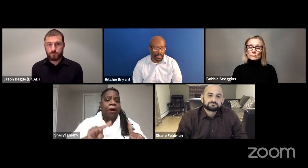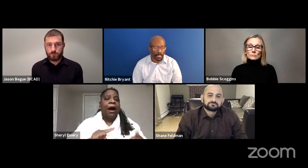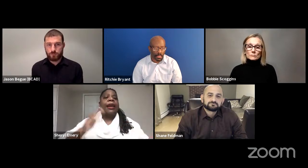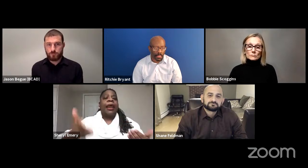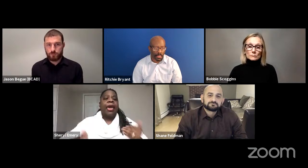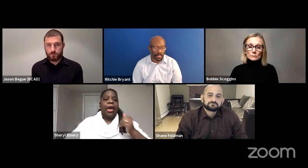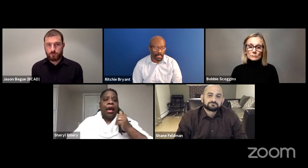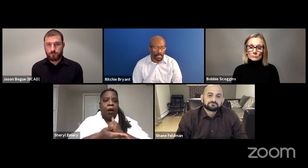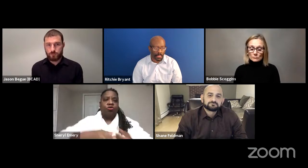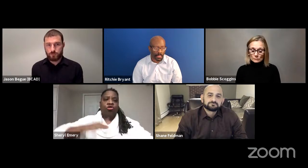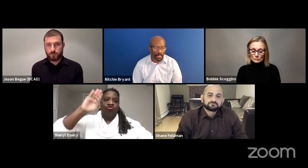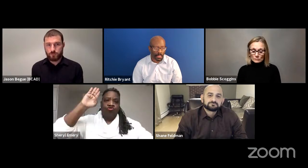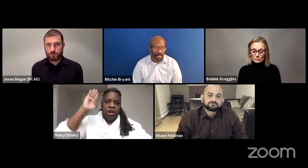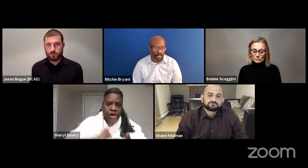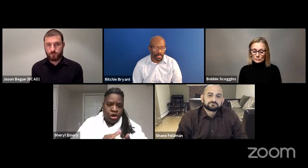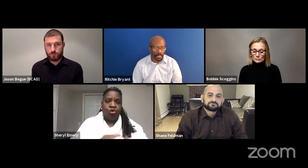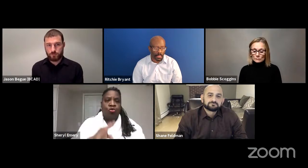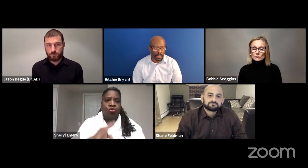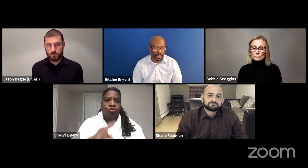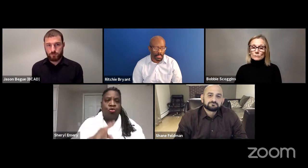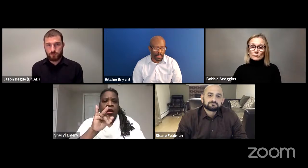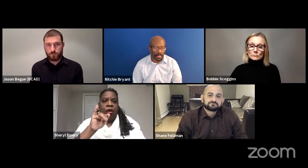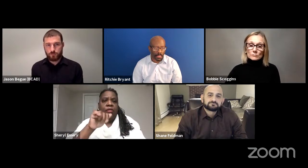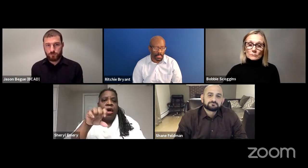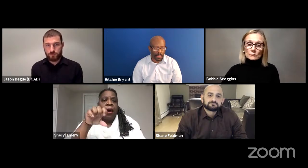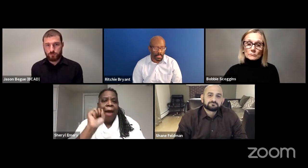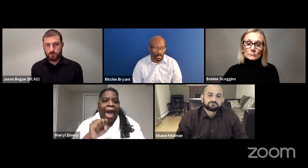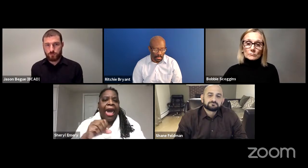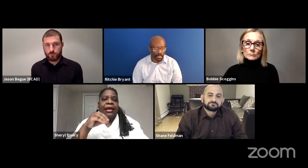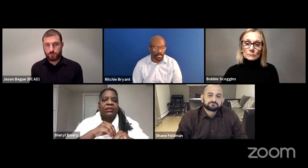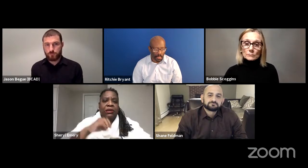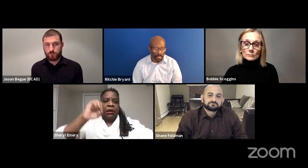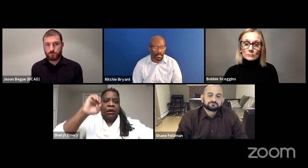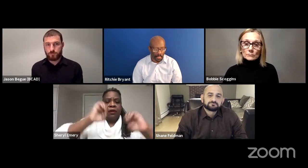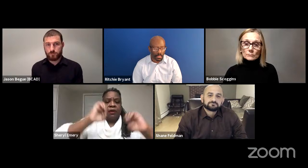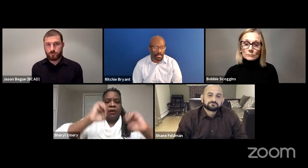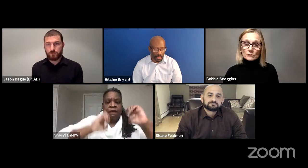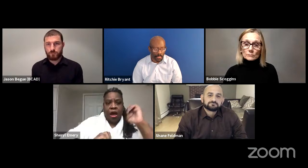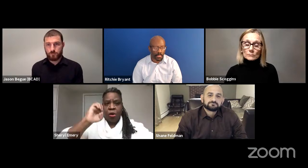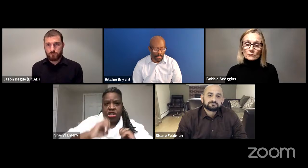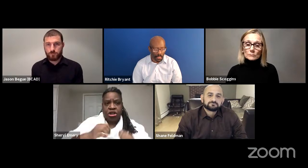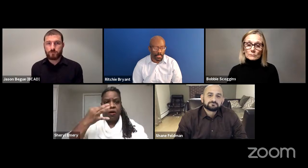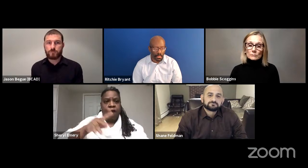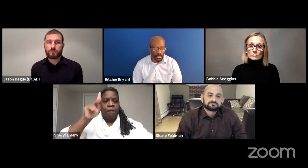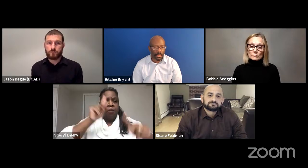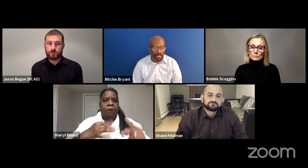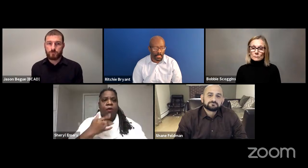are as bias‑free as possible. We want to help ‑‑ we want to reduce the bias within